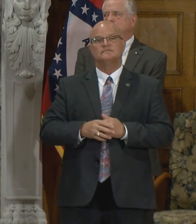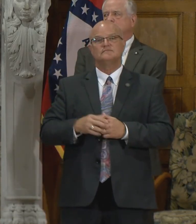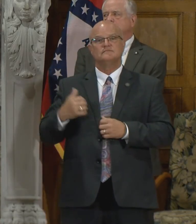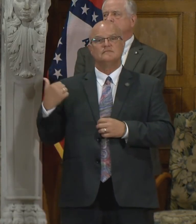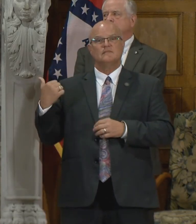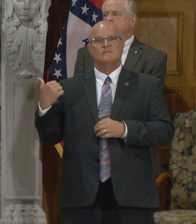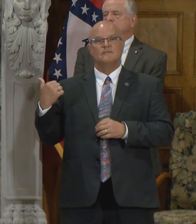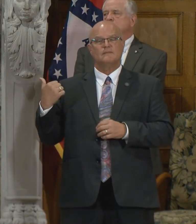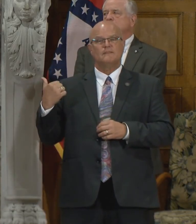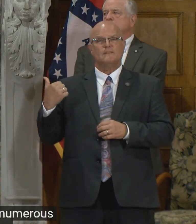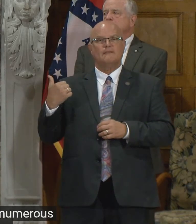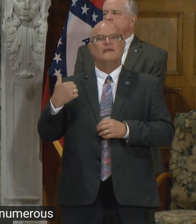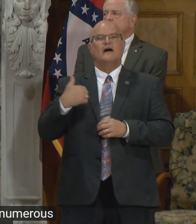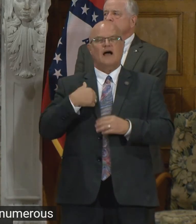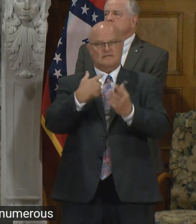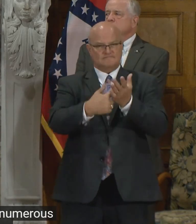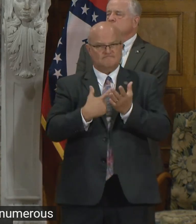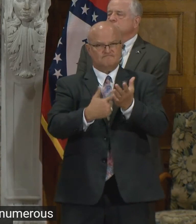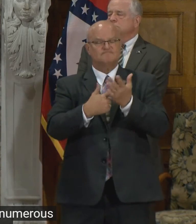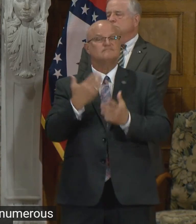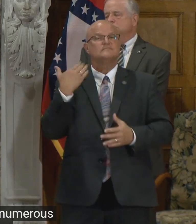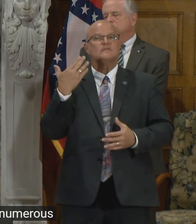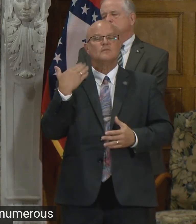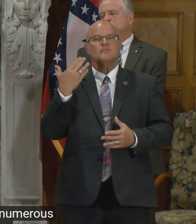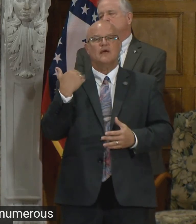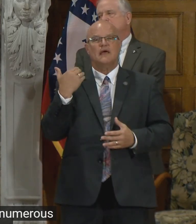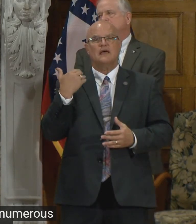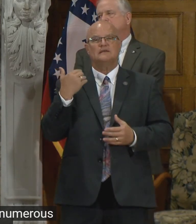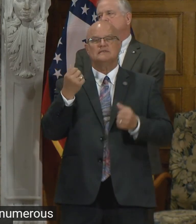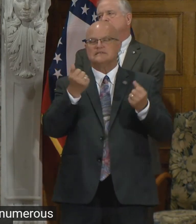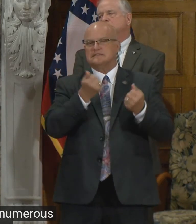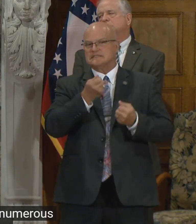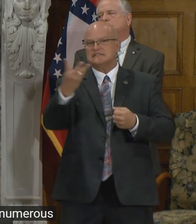I've talked in the past numerous occasions